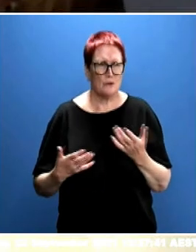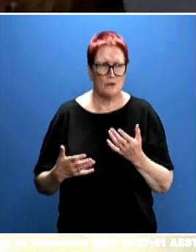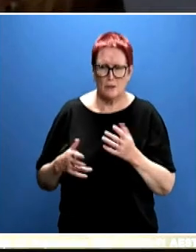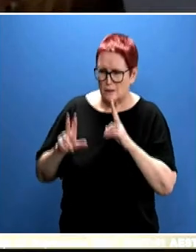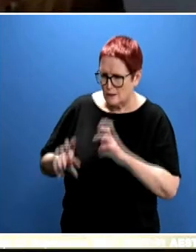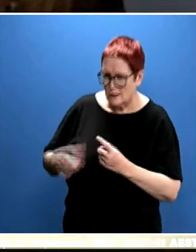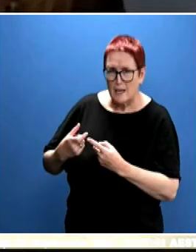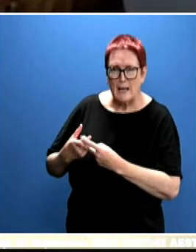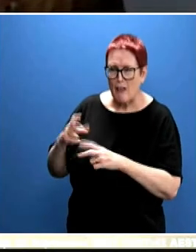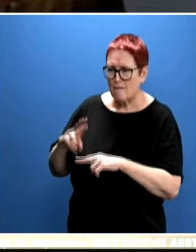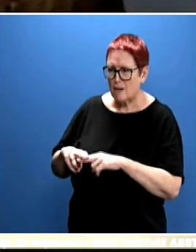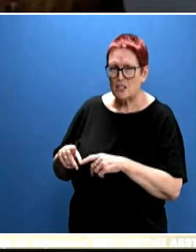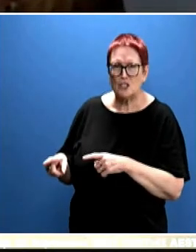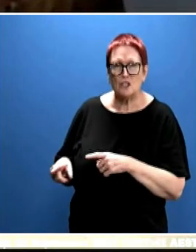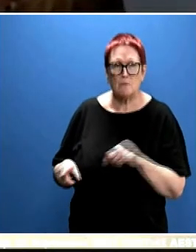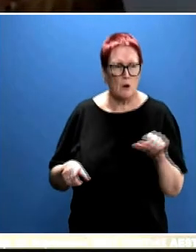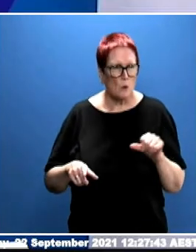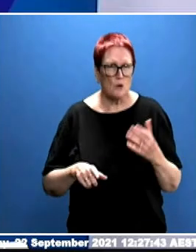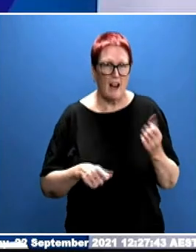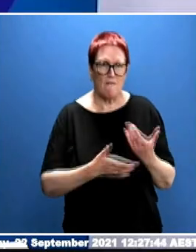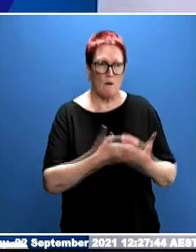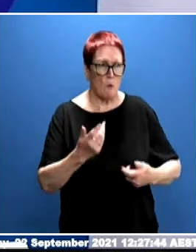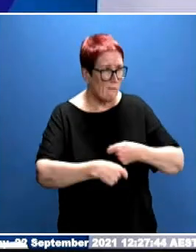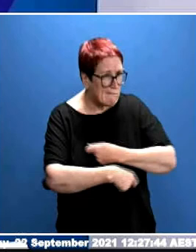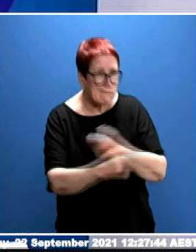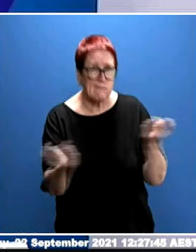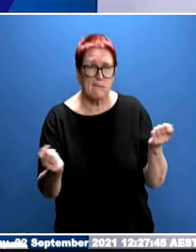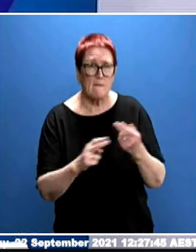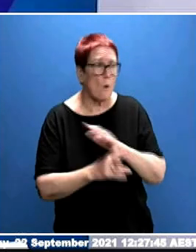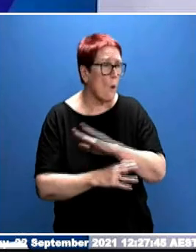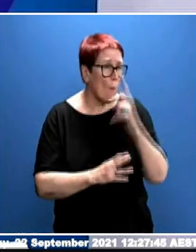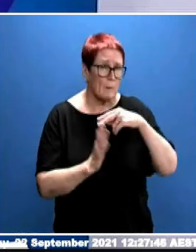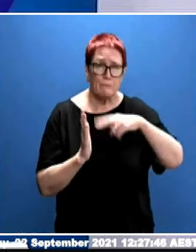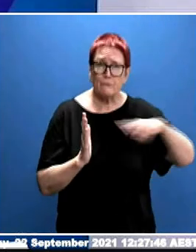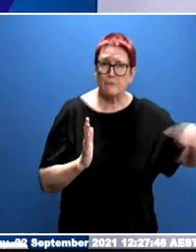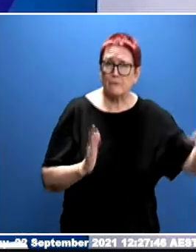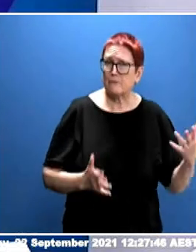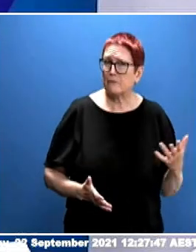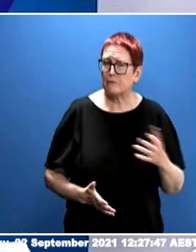and we haven't got at least publicly available the foundation document for the review.